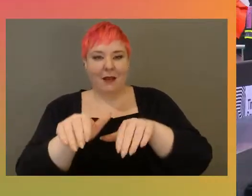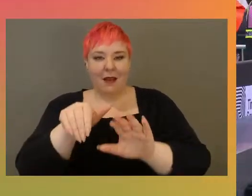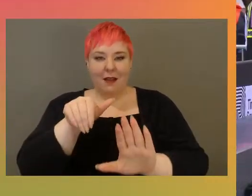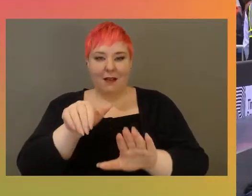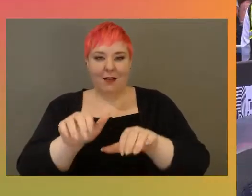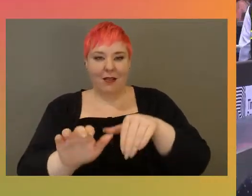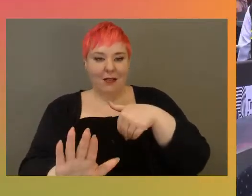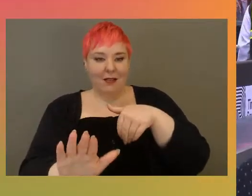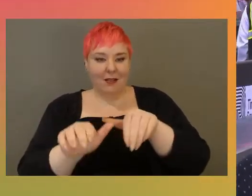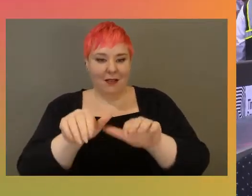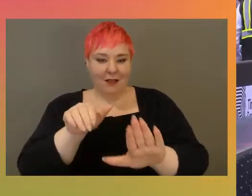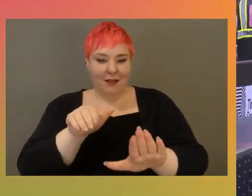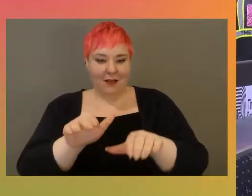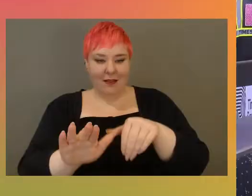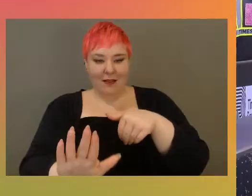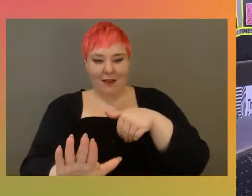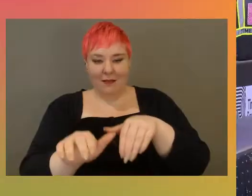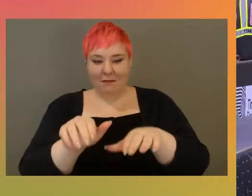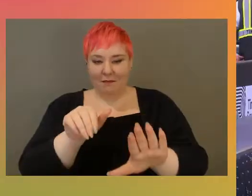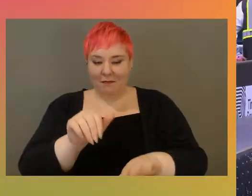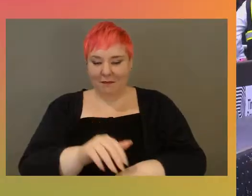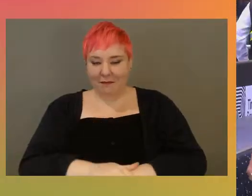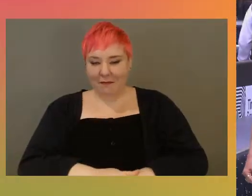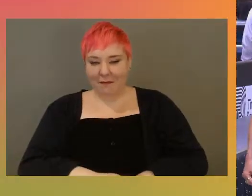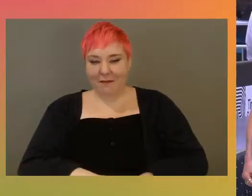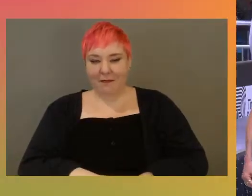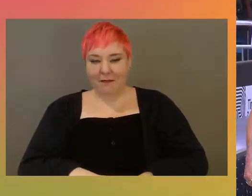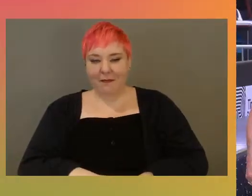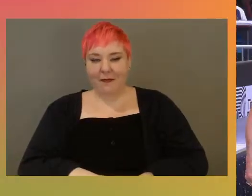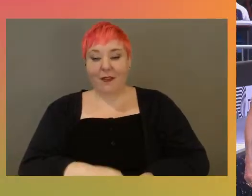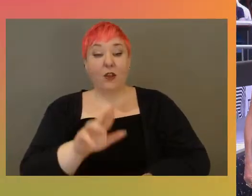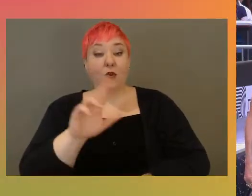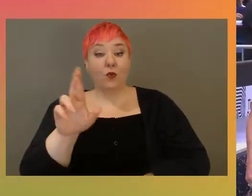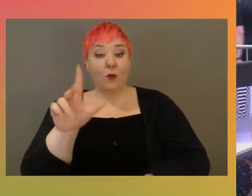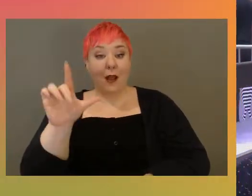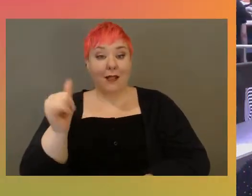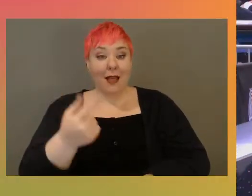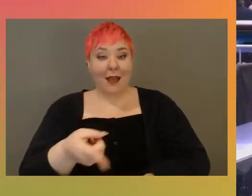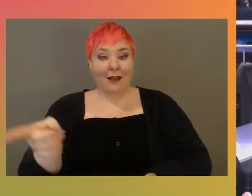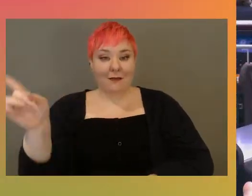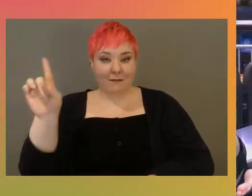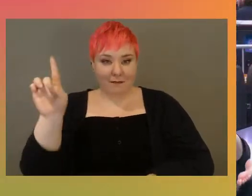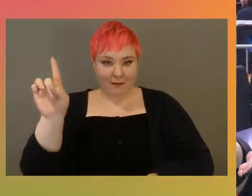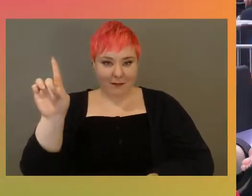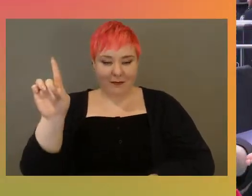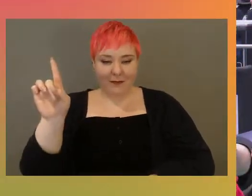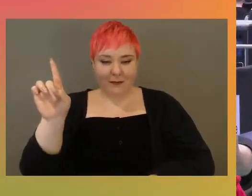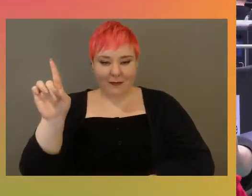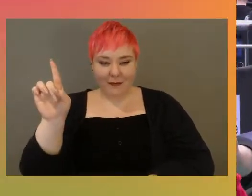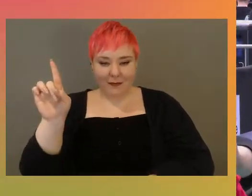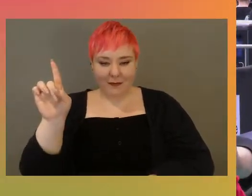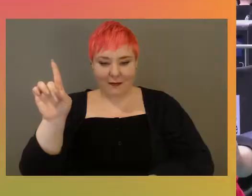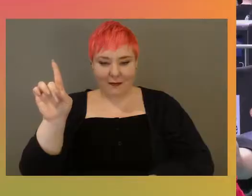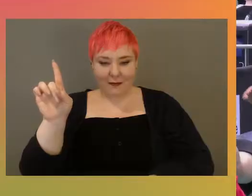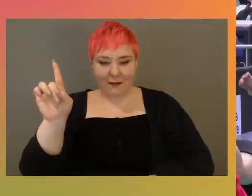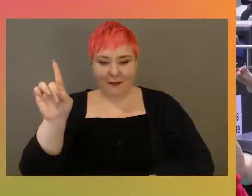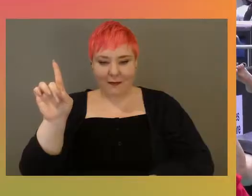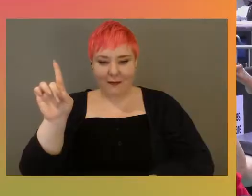KNEES AND TUCK YOUR TOES UNDERNEATH, DOWNWARD FACING DOG.